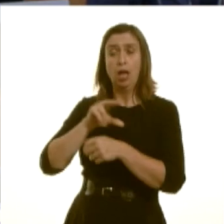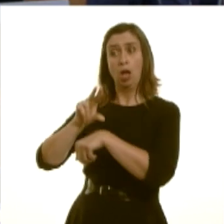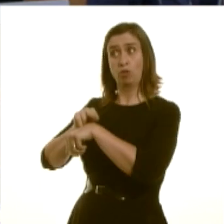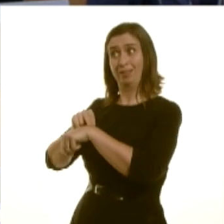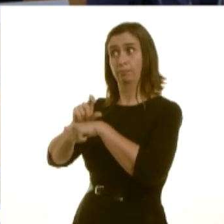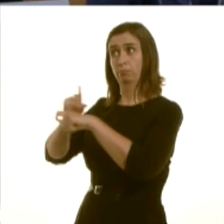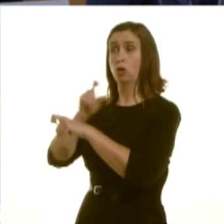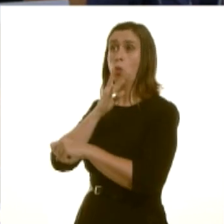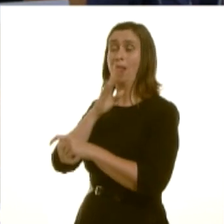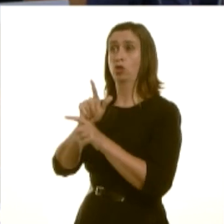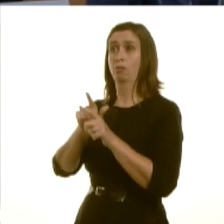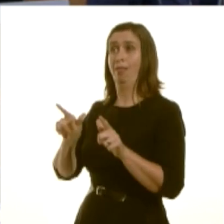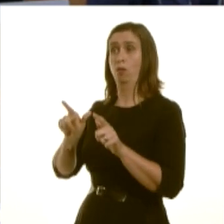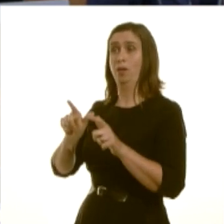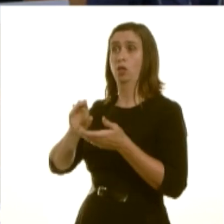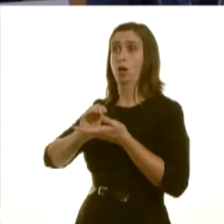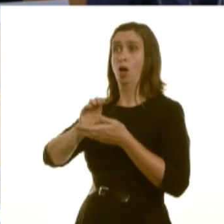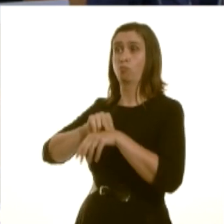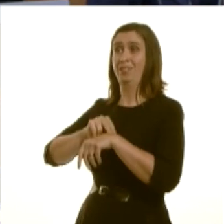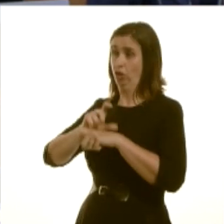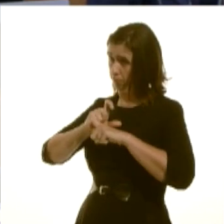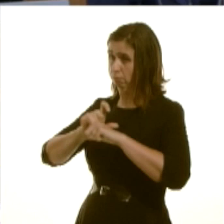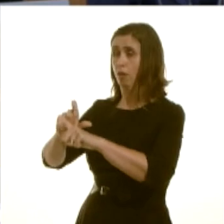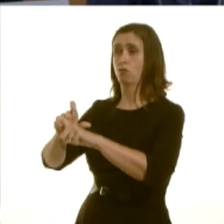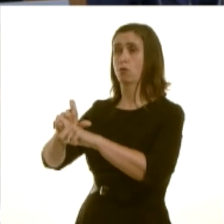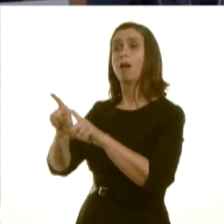apprenticeships will remain, and also, of course, we will continue to build on the highly